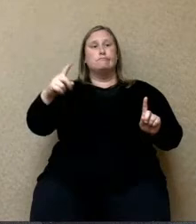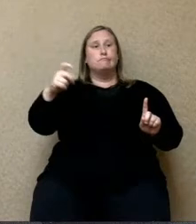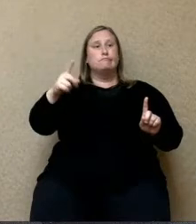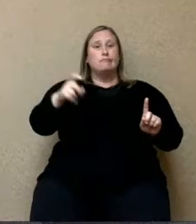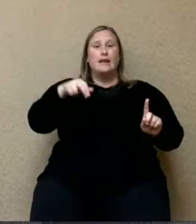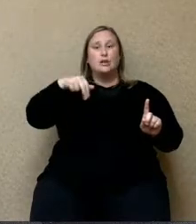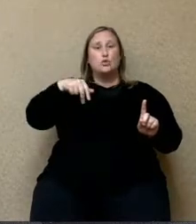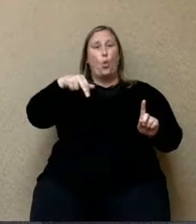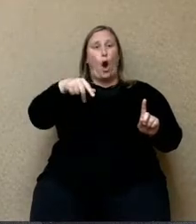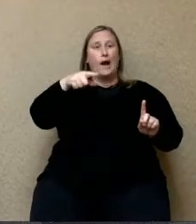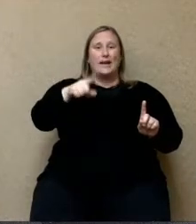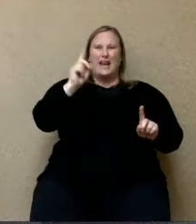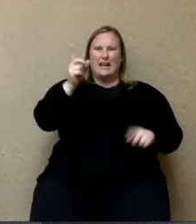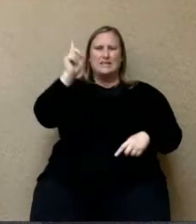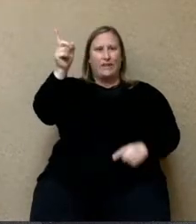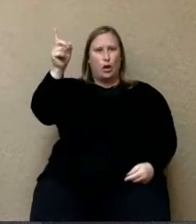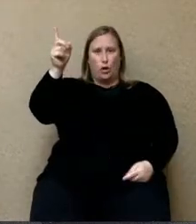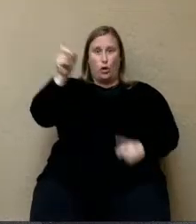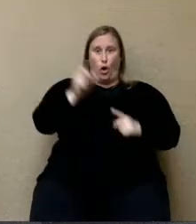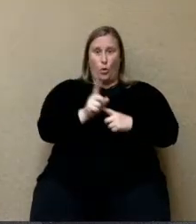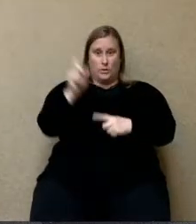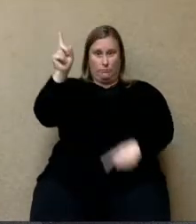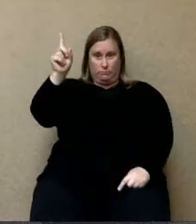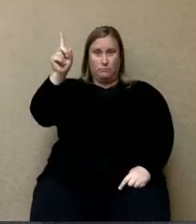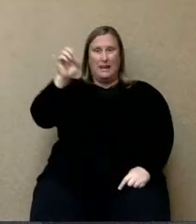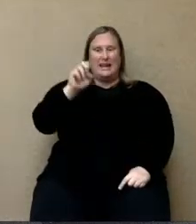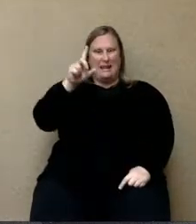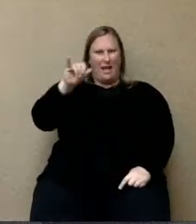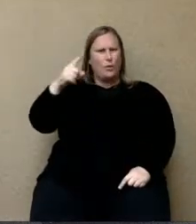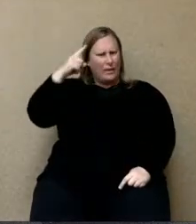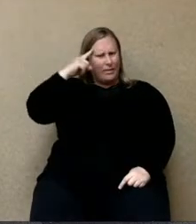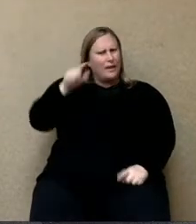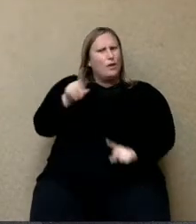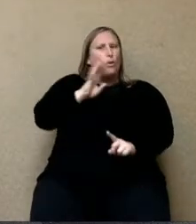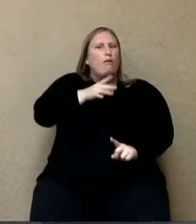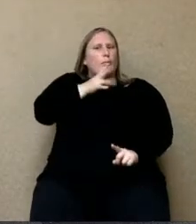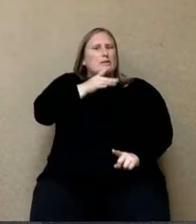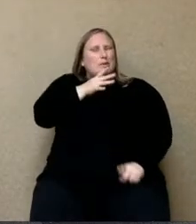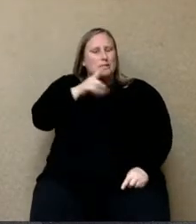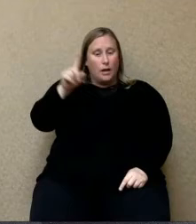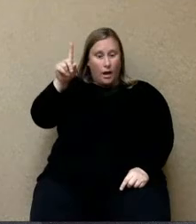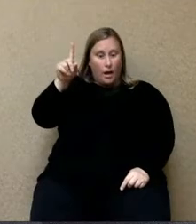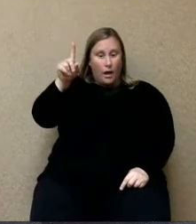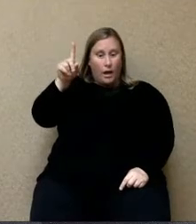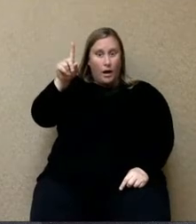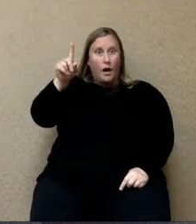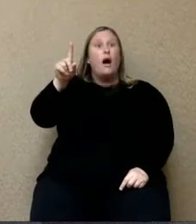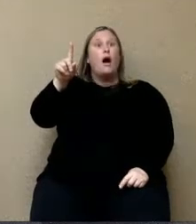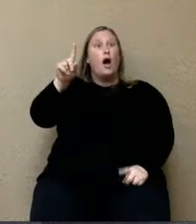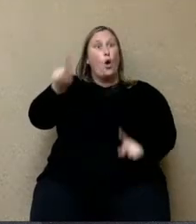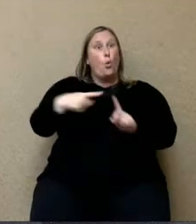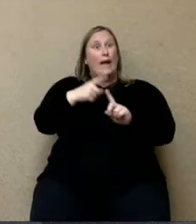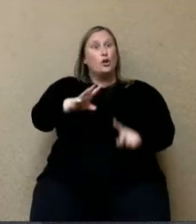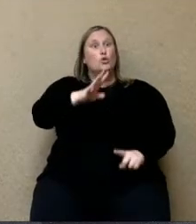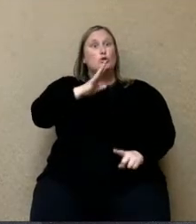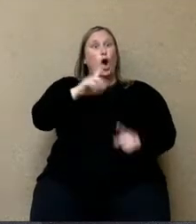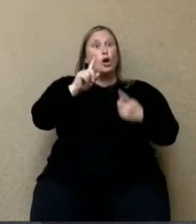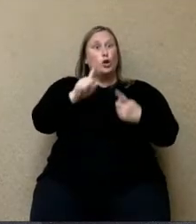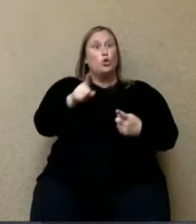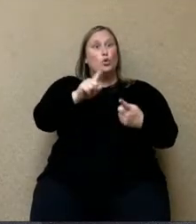And he's walking and I see the finger go up, so we all know ah, he's going to start jabbering. Finger goes up and he goes, when you talk, you talk to somebody.